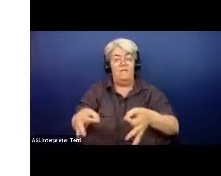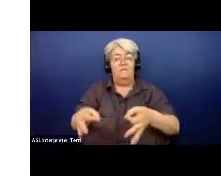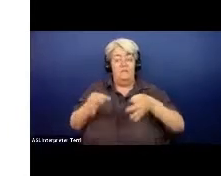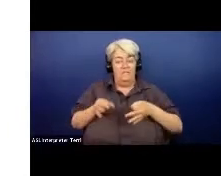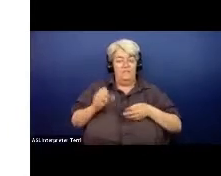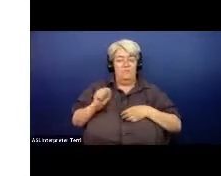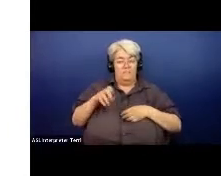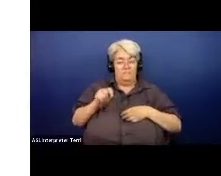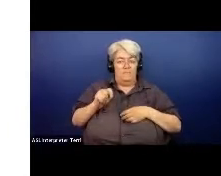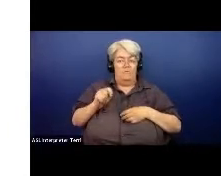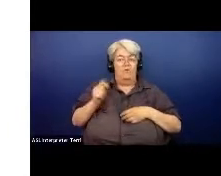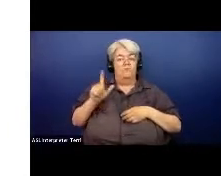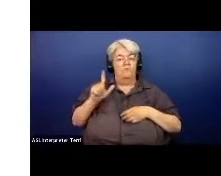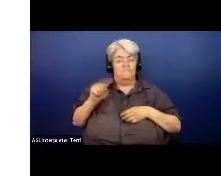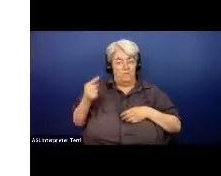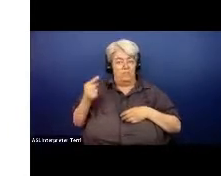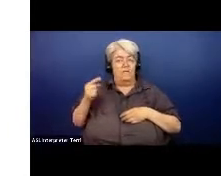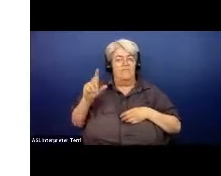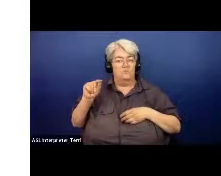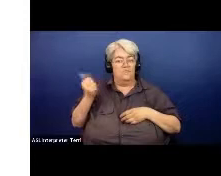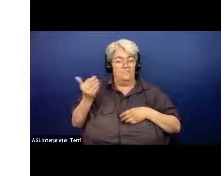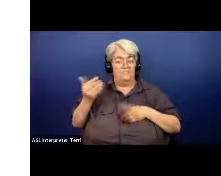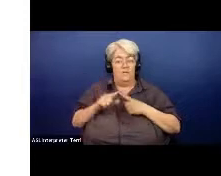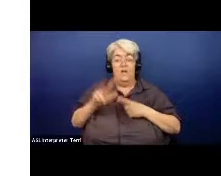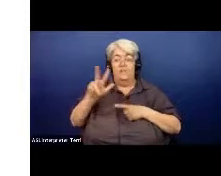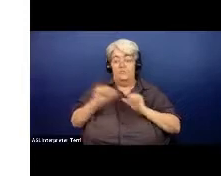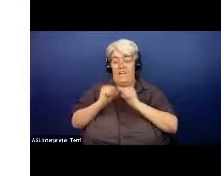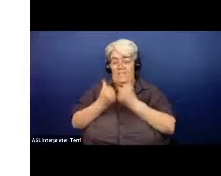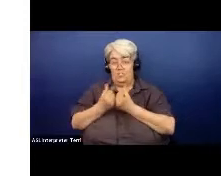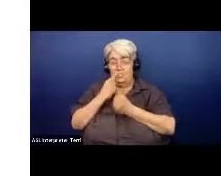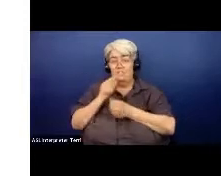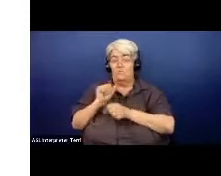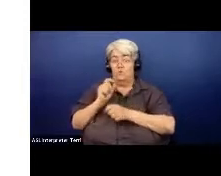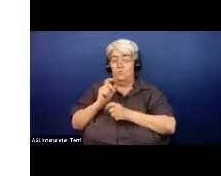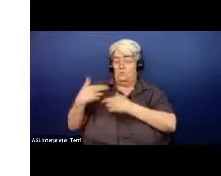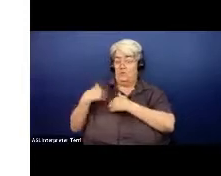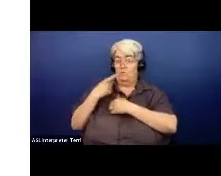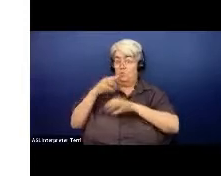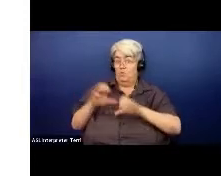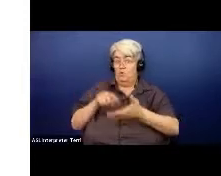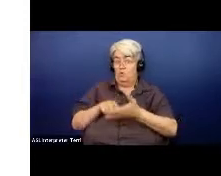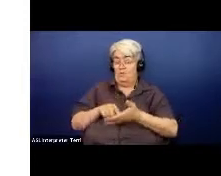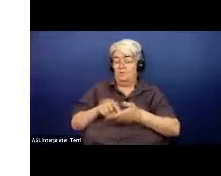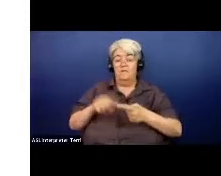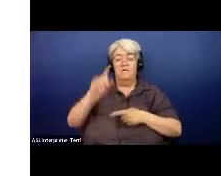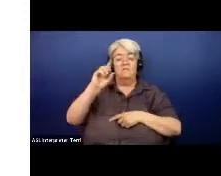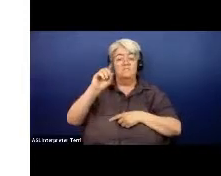1 of 2015. Three agencies were charged with work, it. The department of state health services